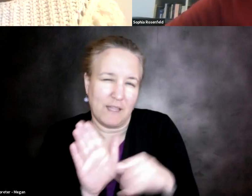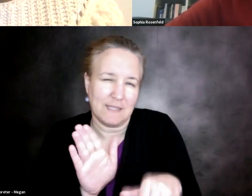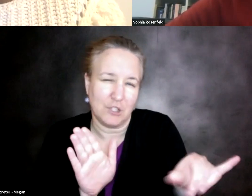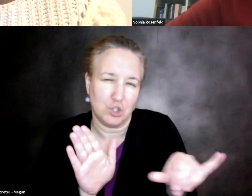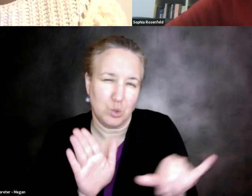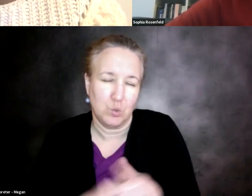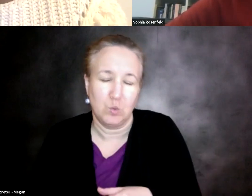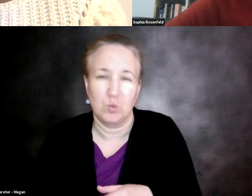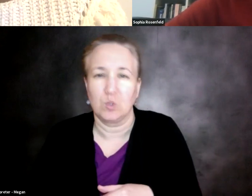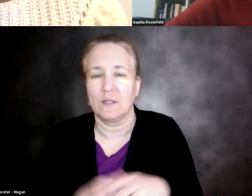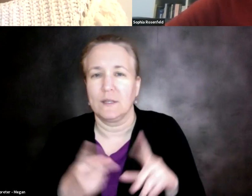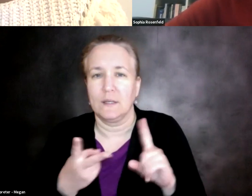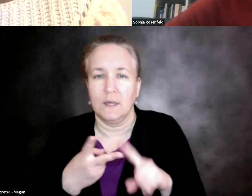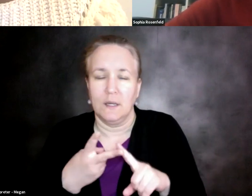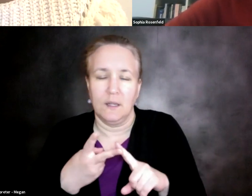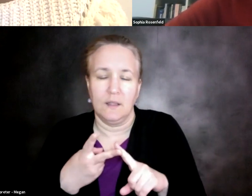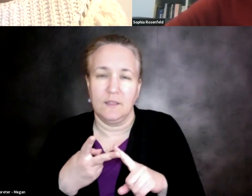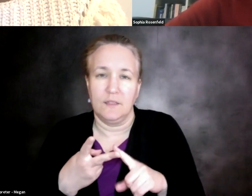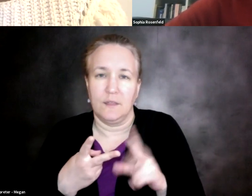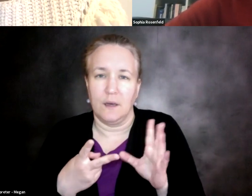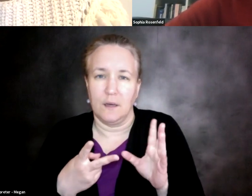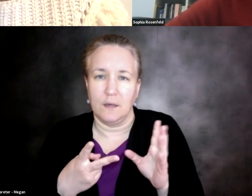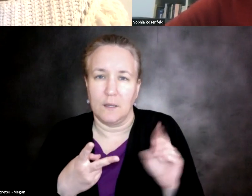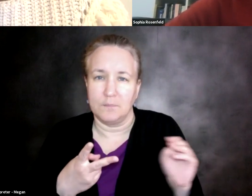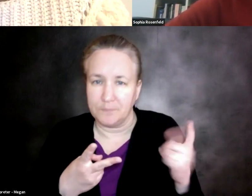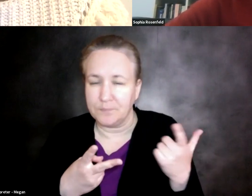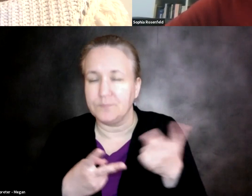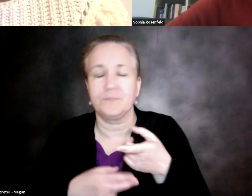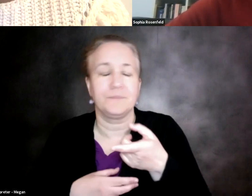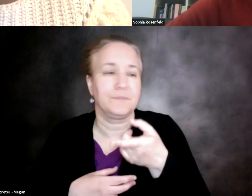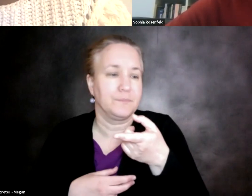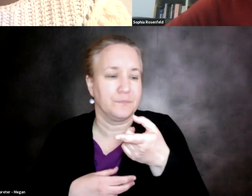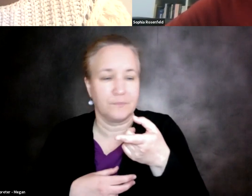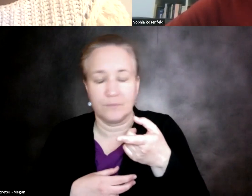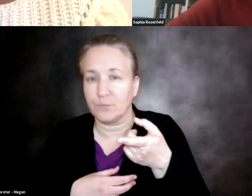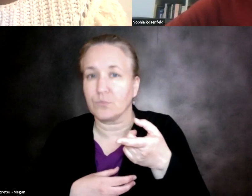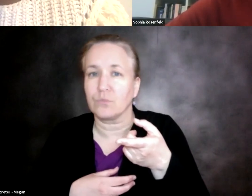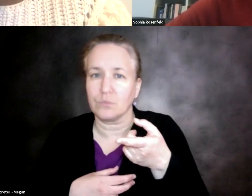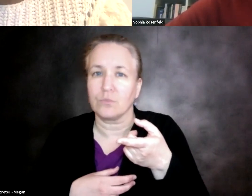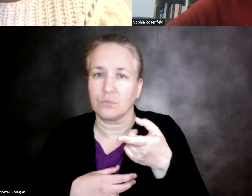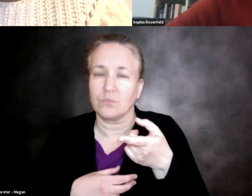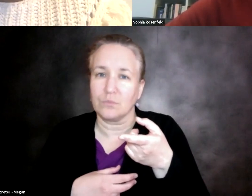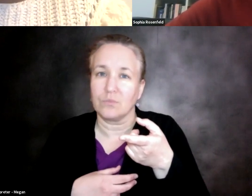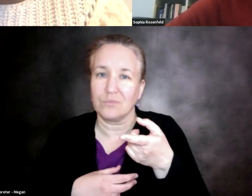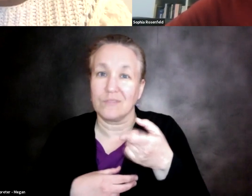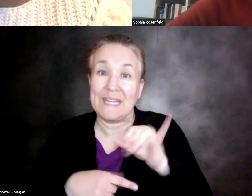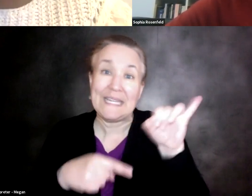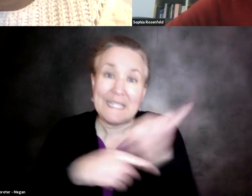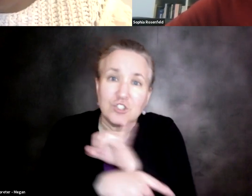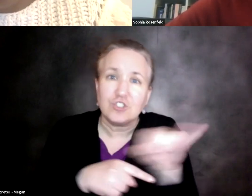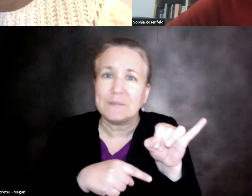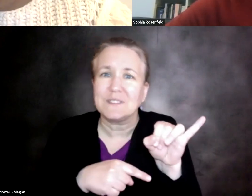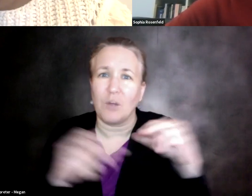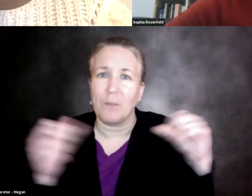The expansion of the return of internships as a kind